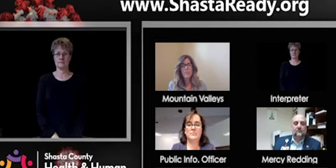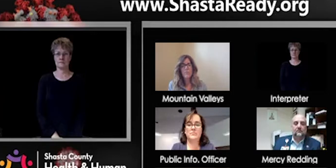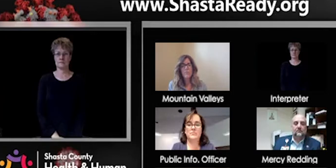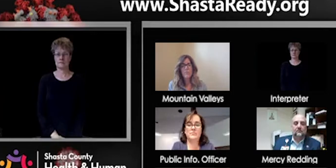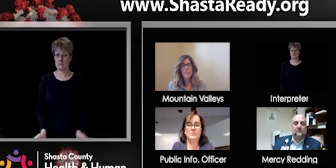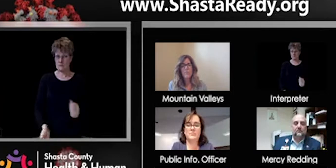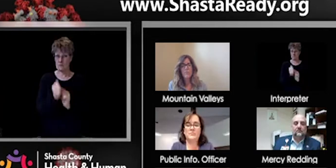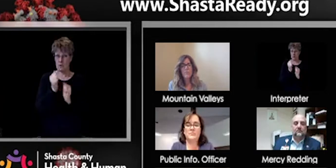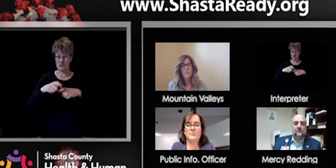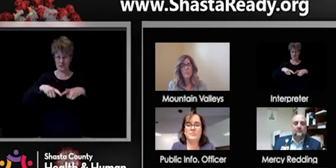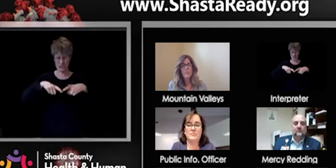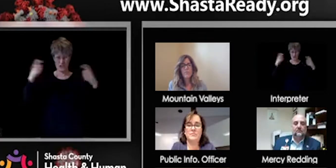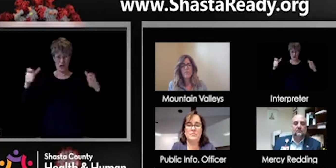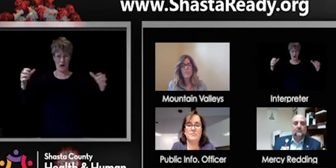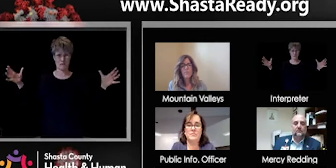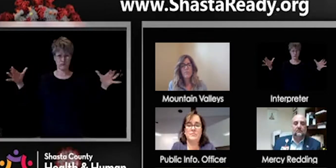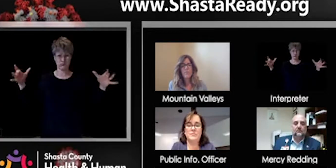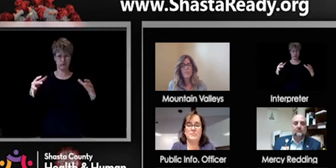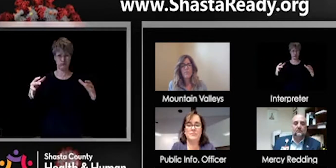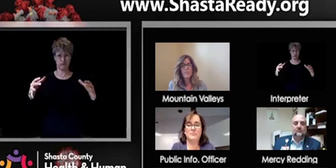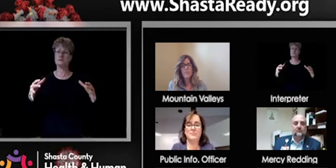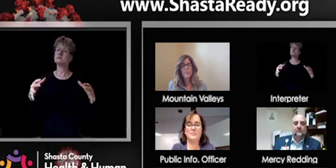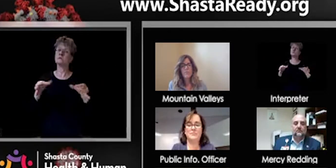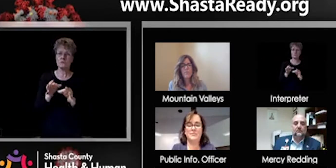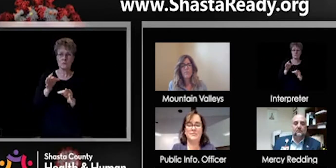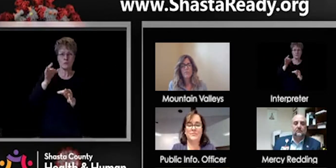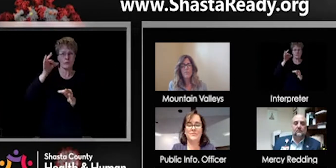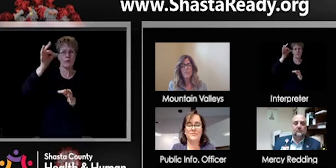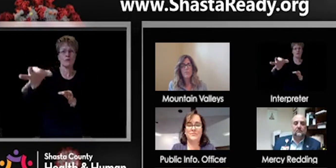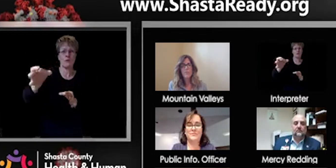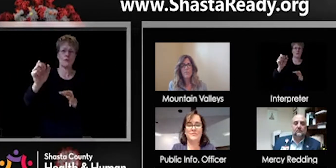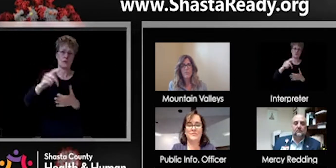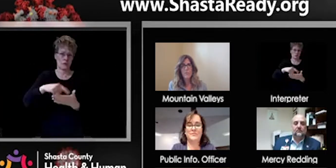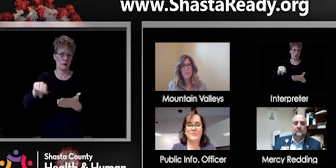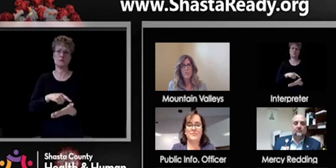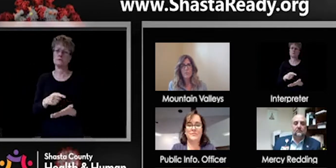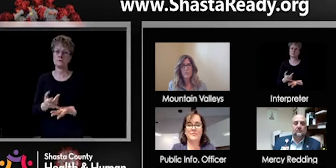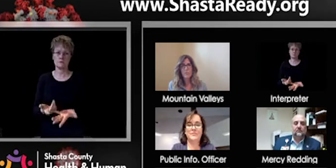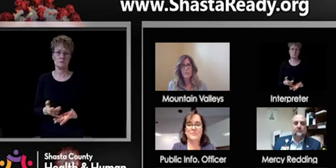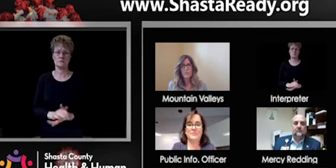or put off, but my understanding is that the decision hasn’t been made yet. I think that’s